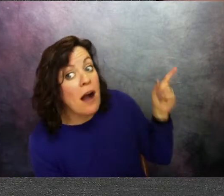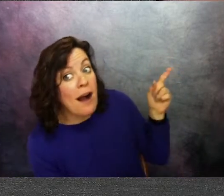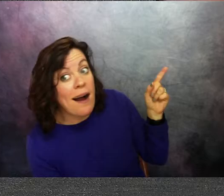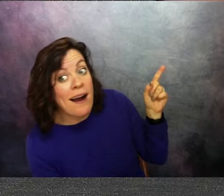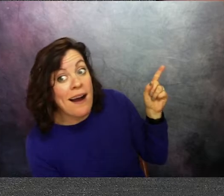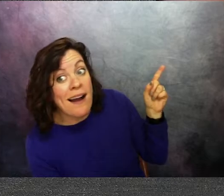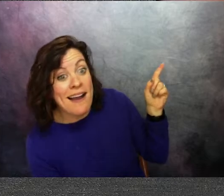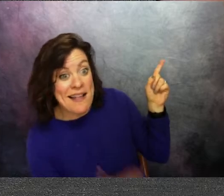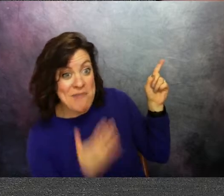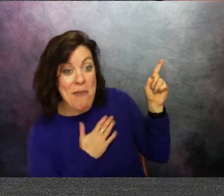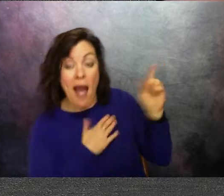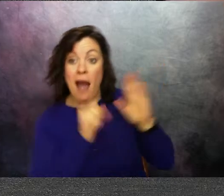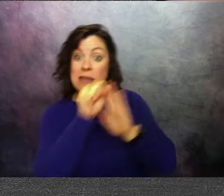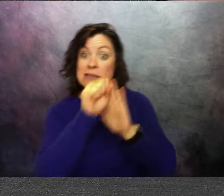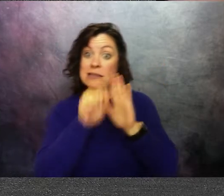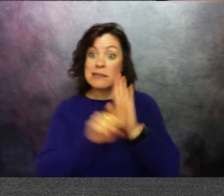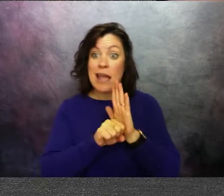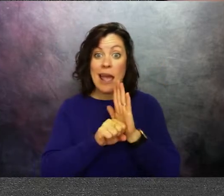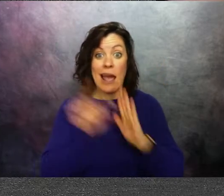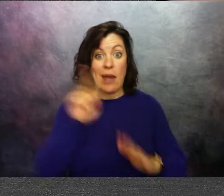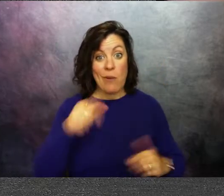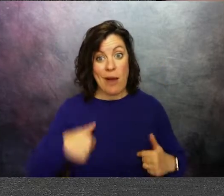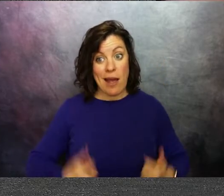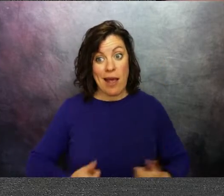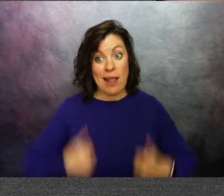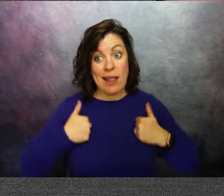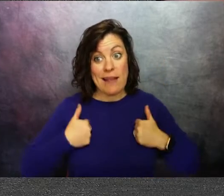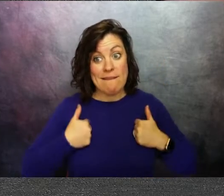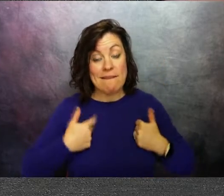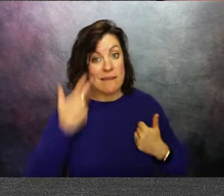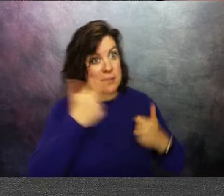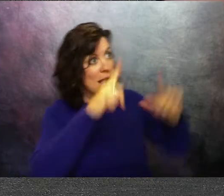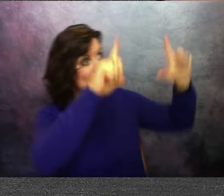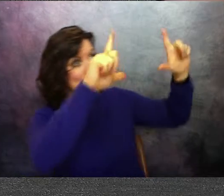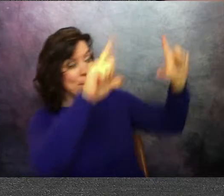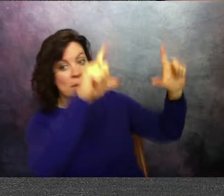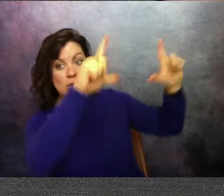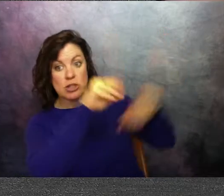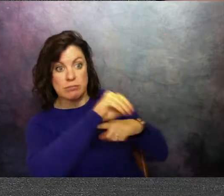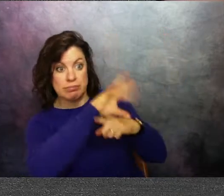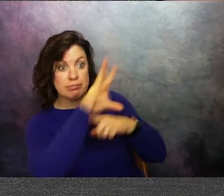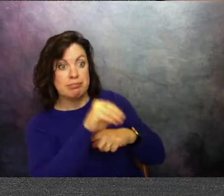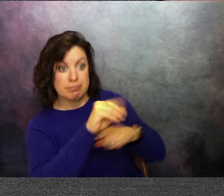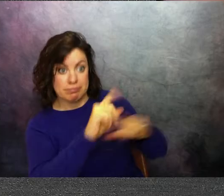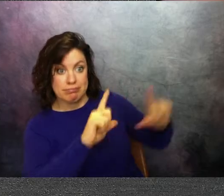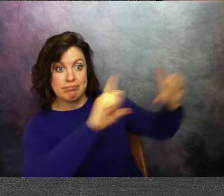This is my state. It was a picture of a part of her state.